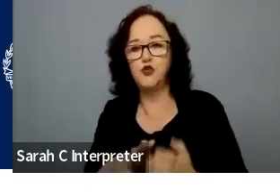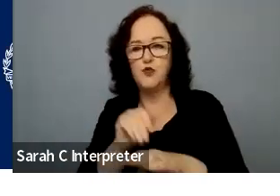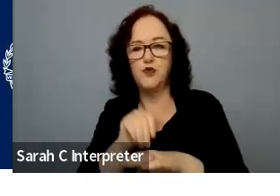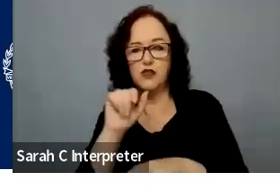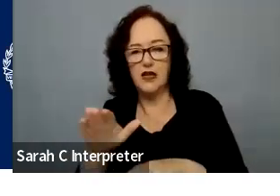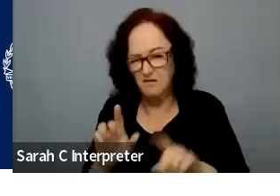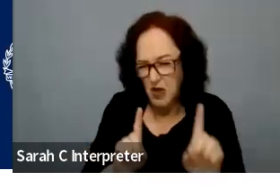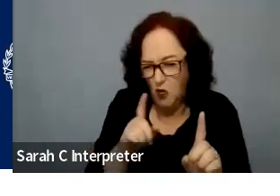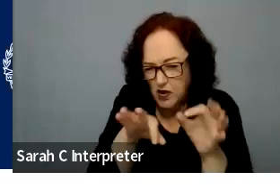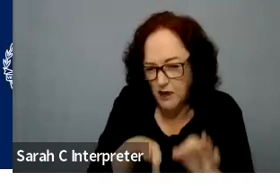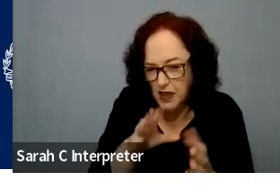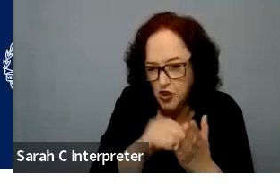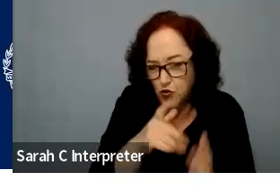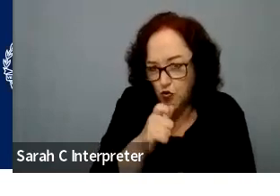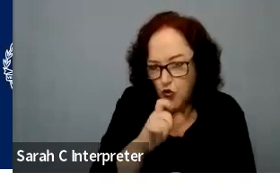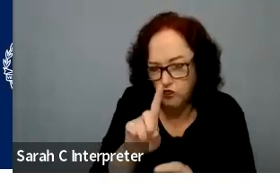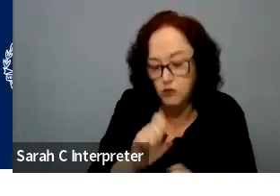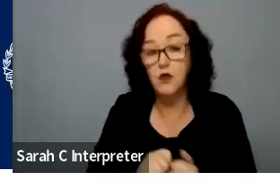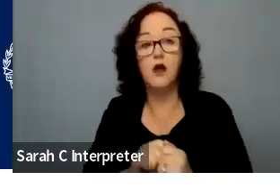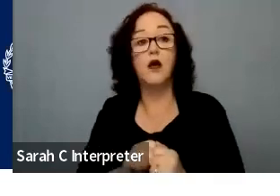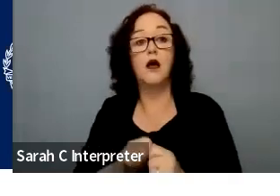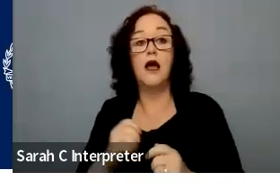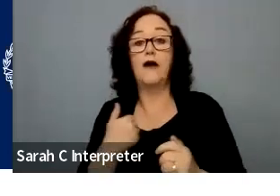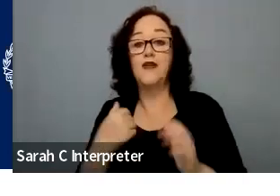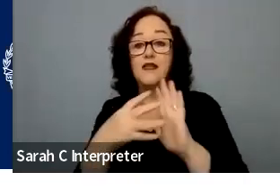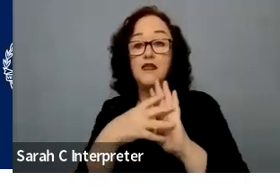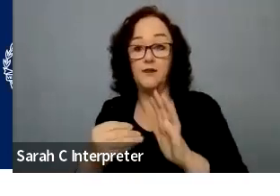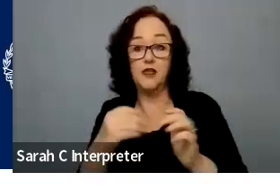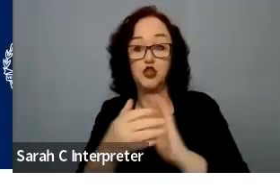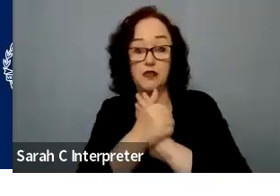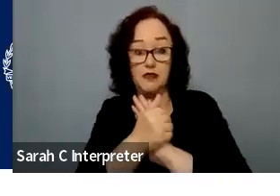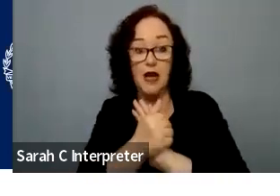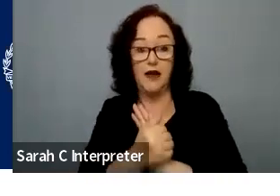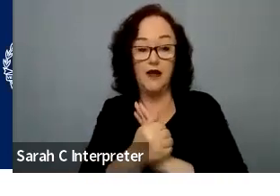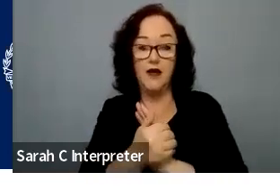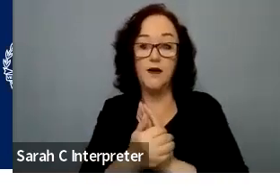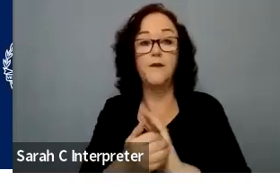simulation guide, introductions to read the seven brief modules that I just mentioned a few minutes